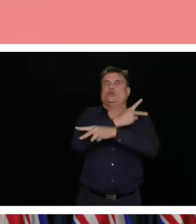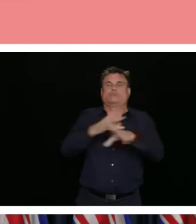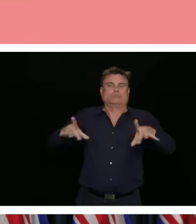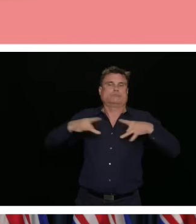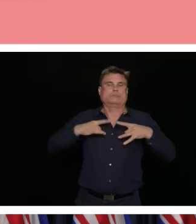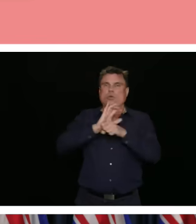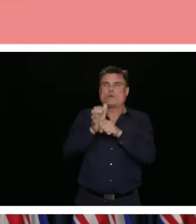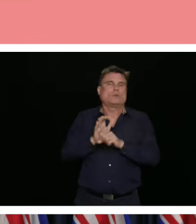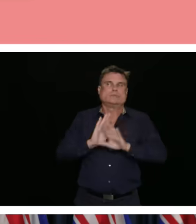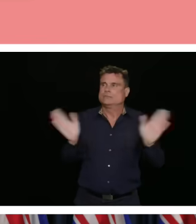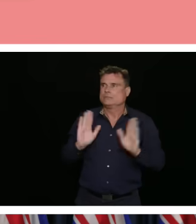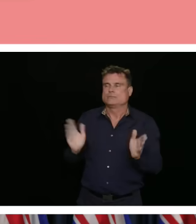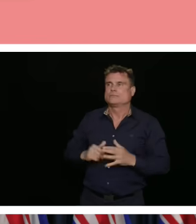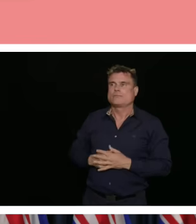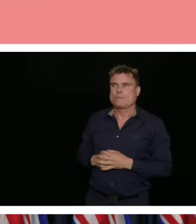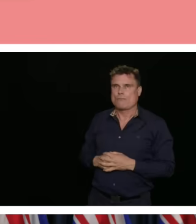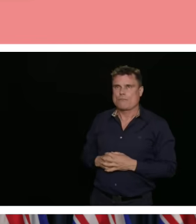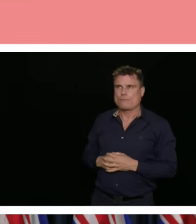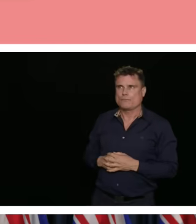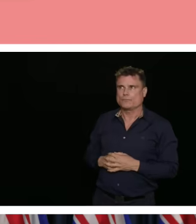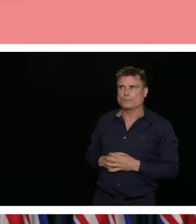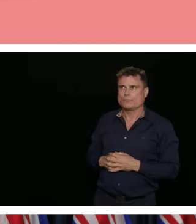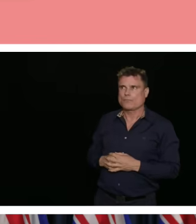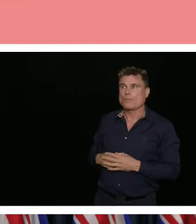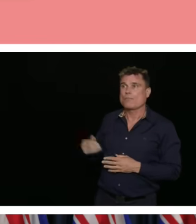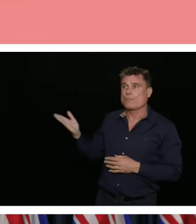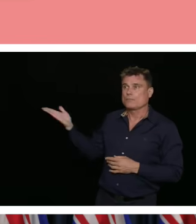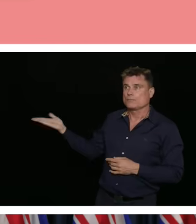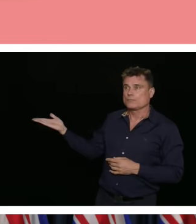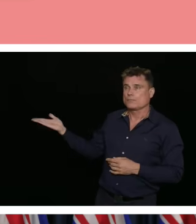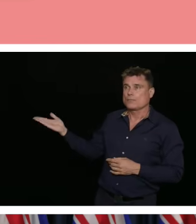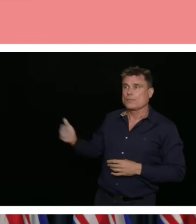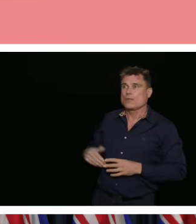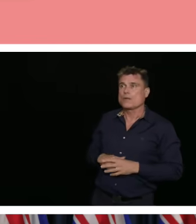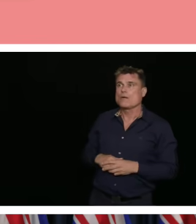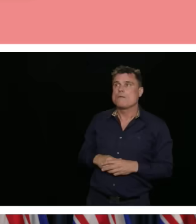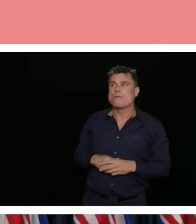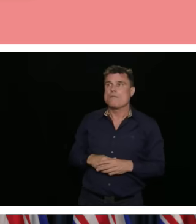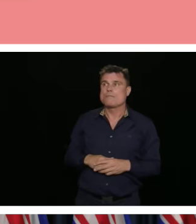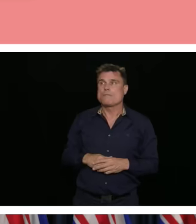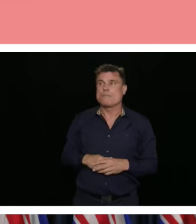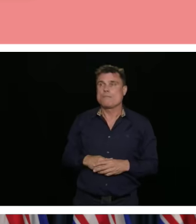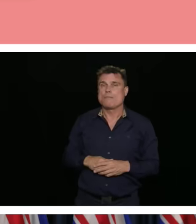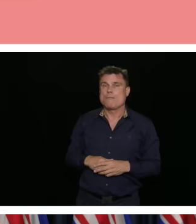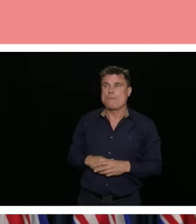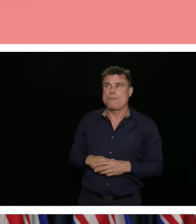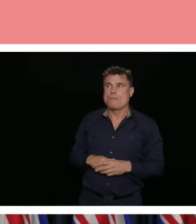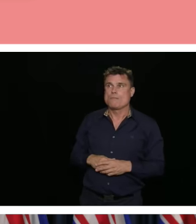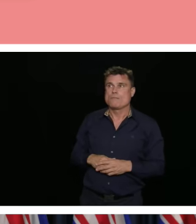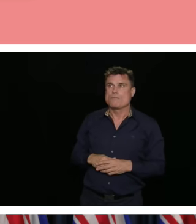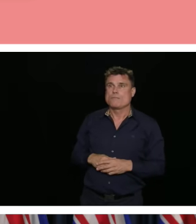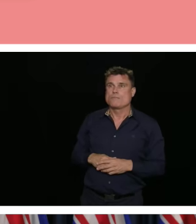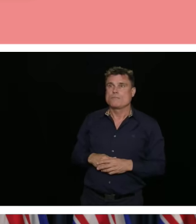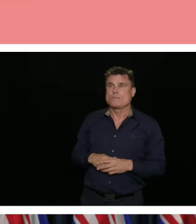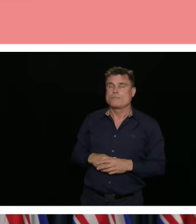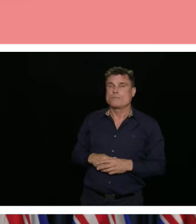back to July 9, when we had 183 people who had tied, out of the 2,978 cases we had